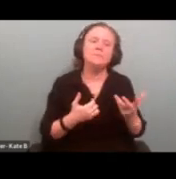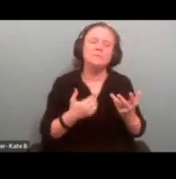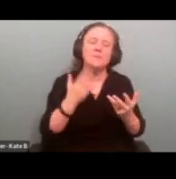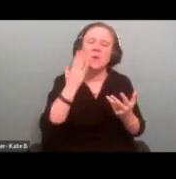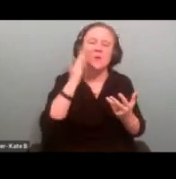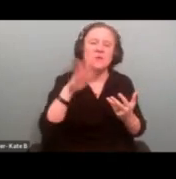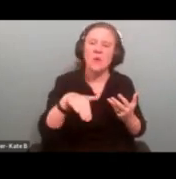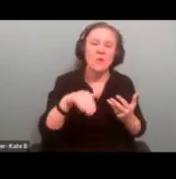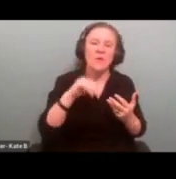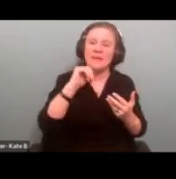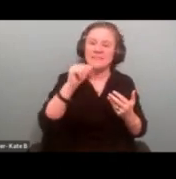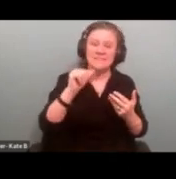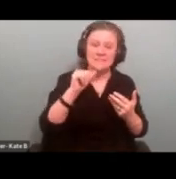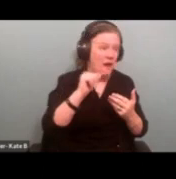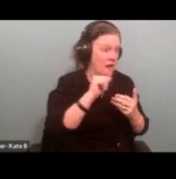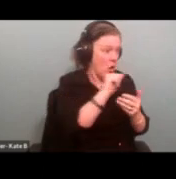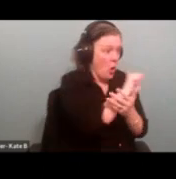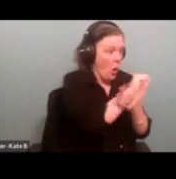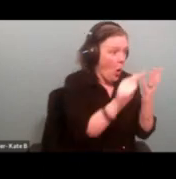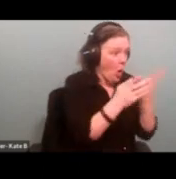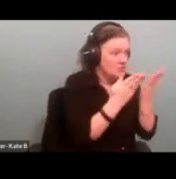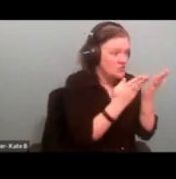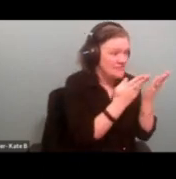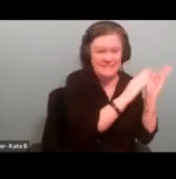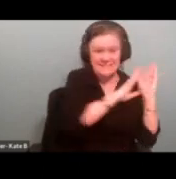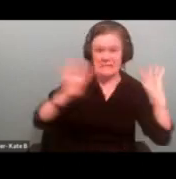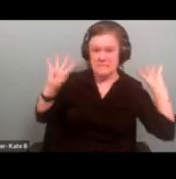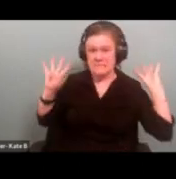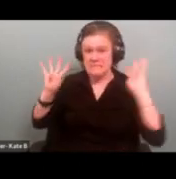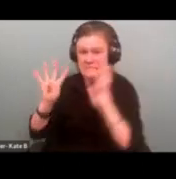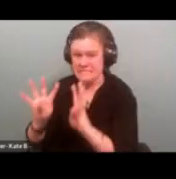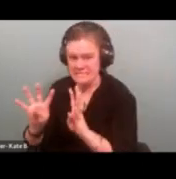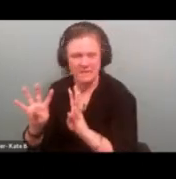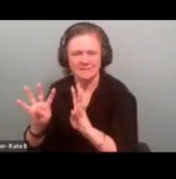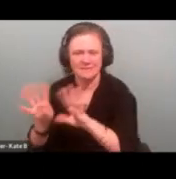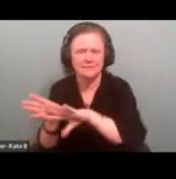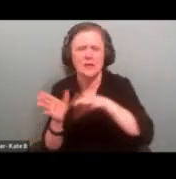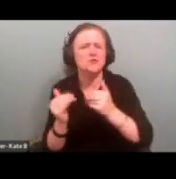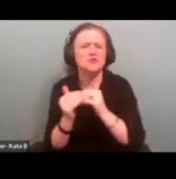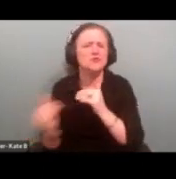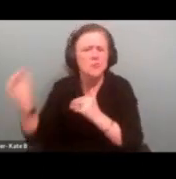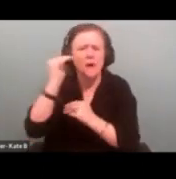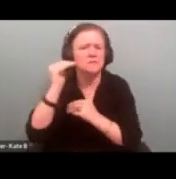it's not about wrapping every service that the system has around the family, it's too much, it's overwhelming, it's